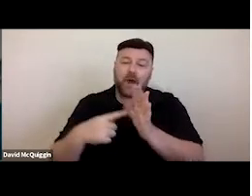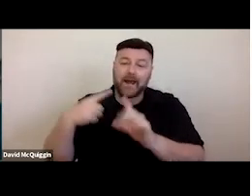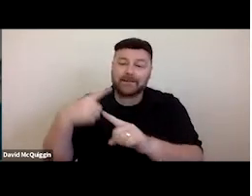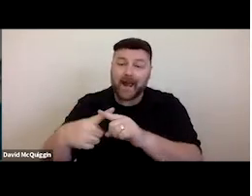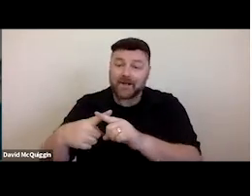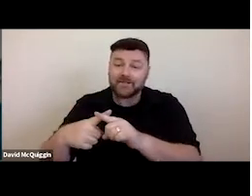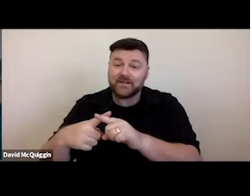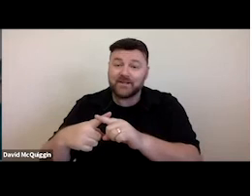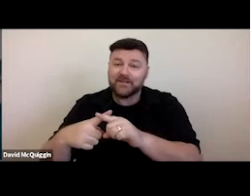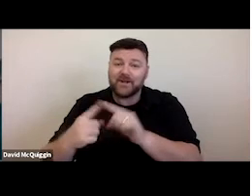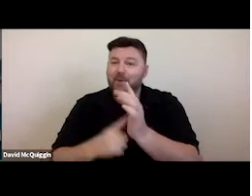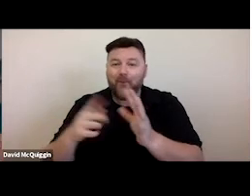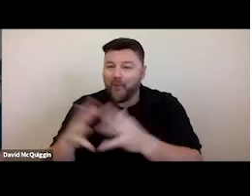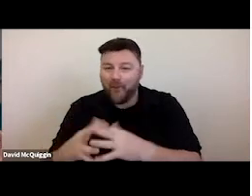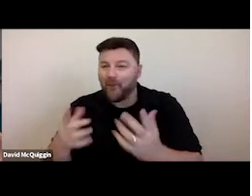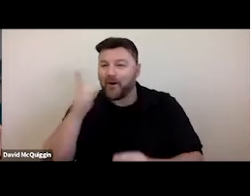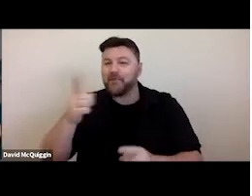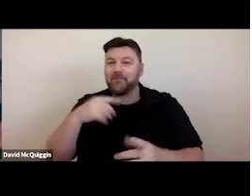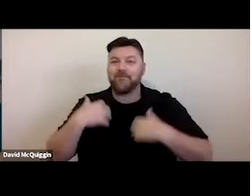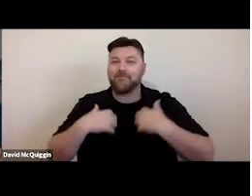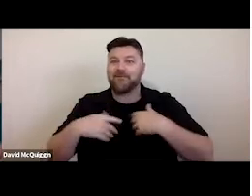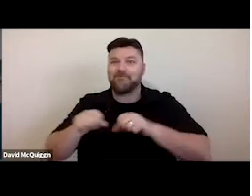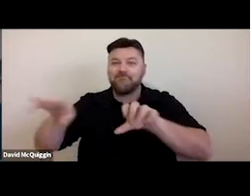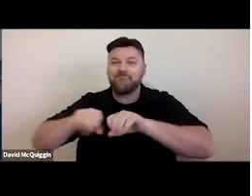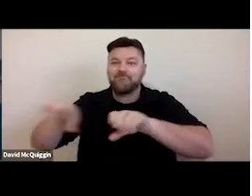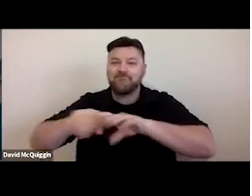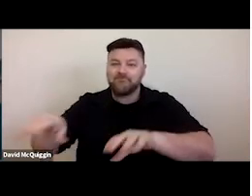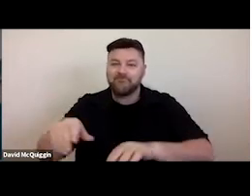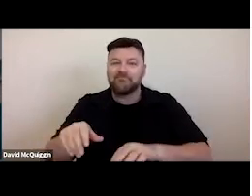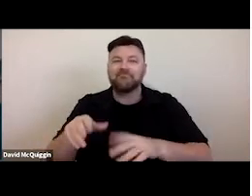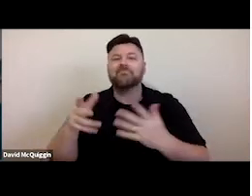excited about it, then I share content around the new tax laws to